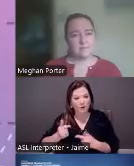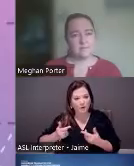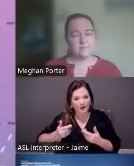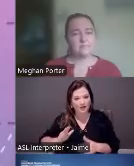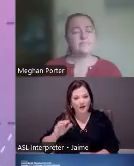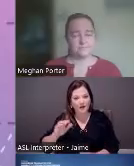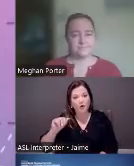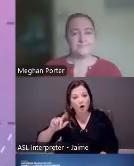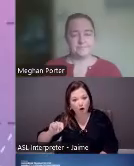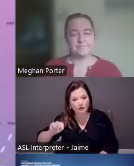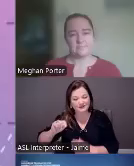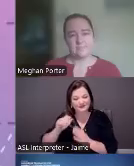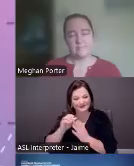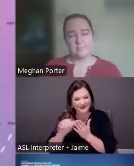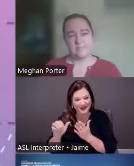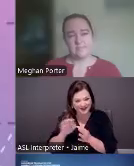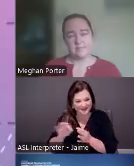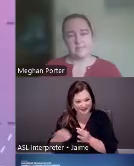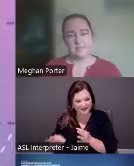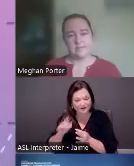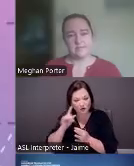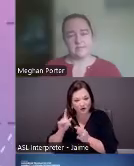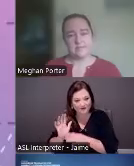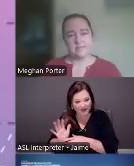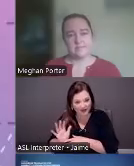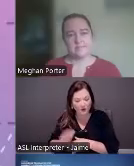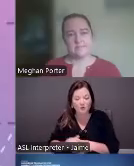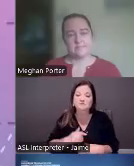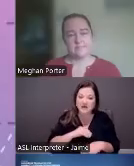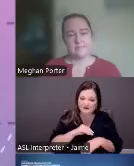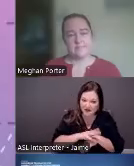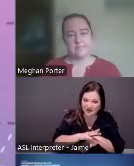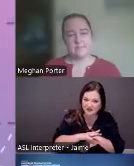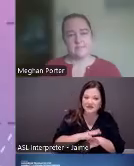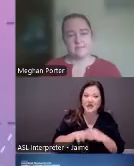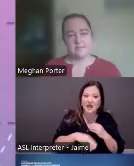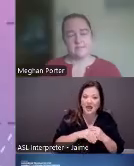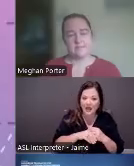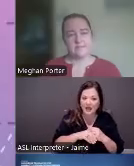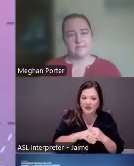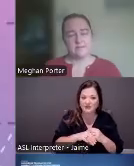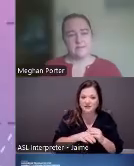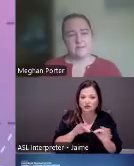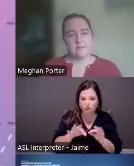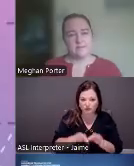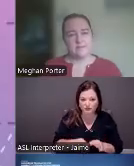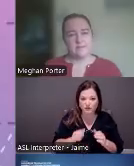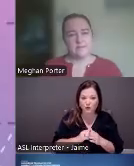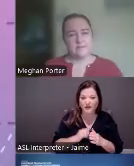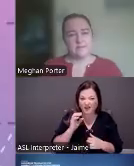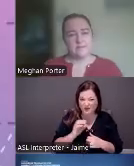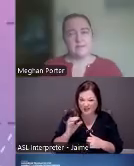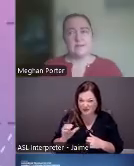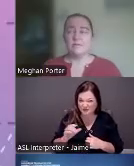And the advice seems to be to add descriptions via closed caption. Do you have any best practices around this?"